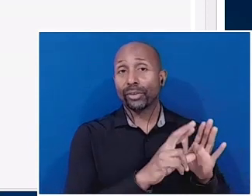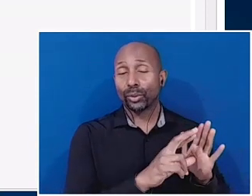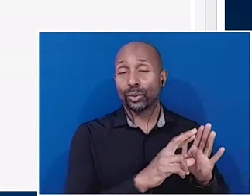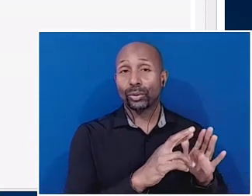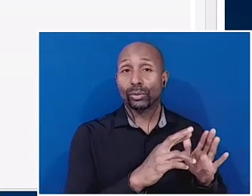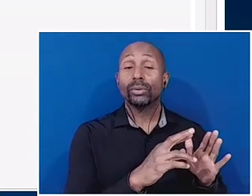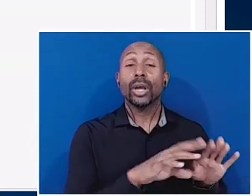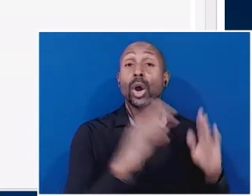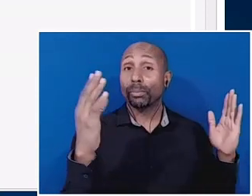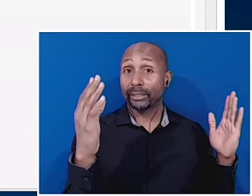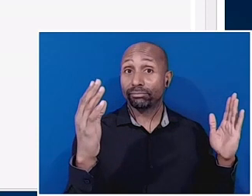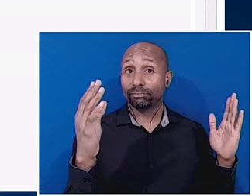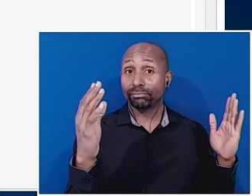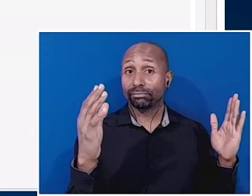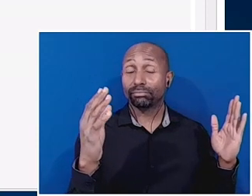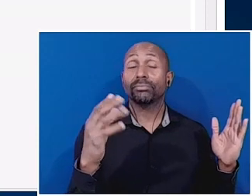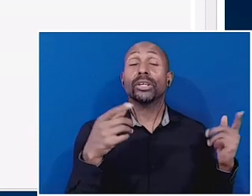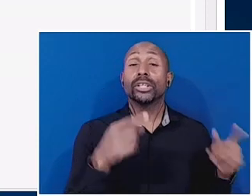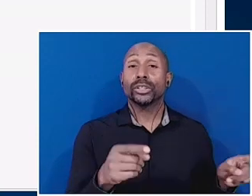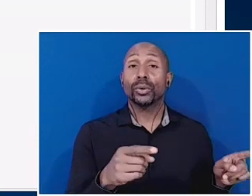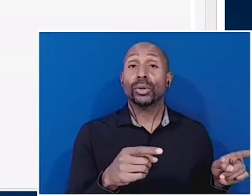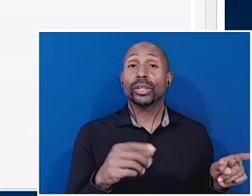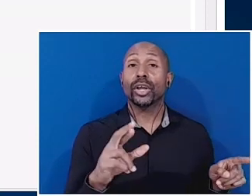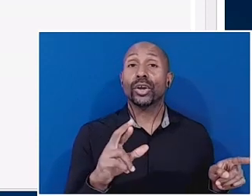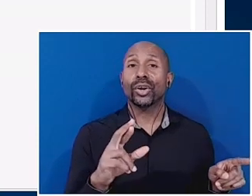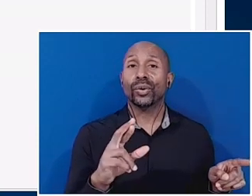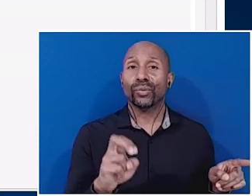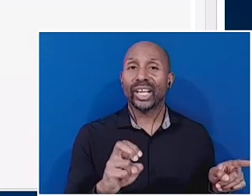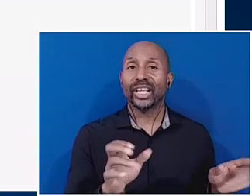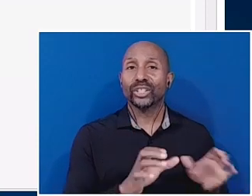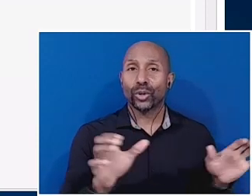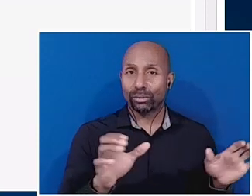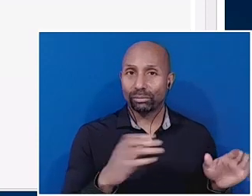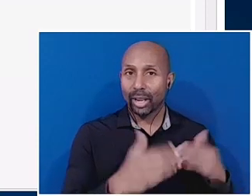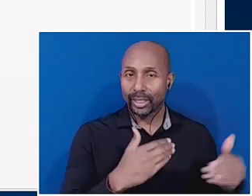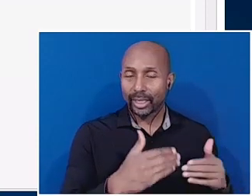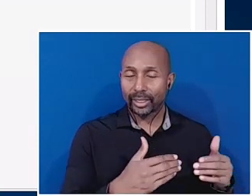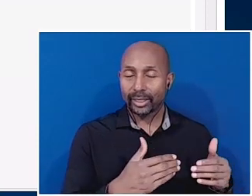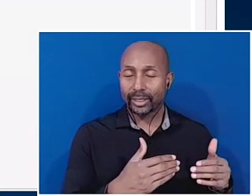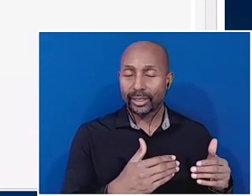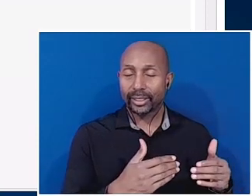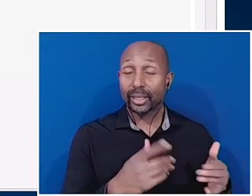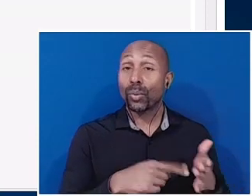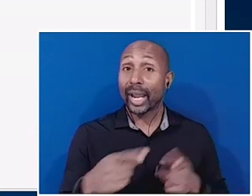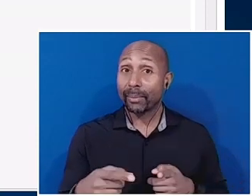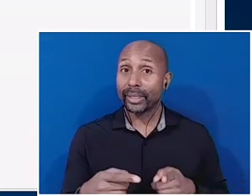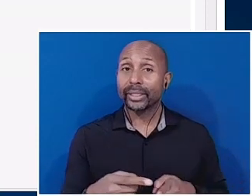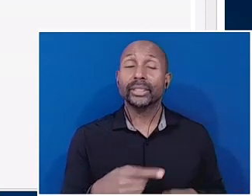they're going through recertification, they are put on provisional participation